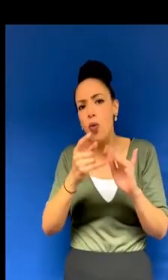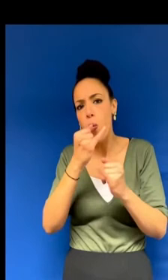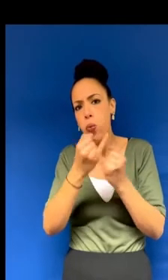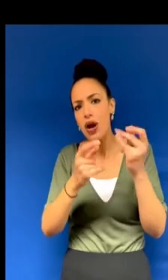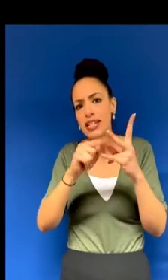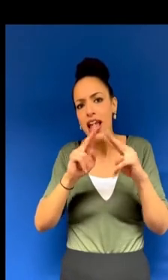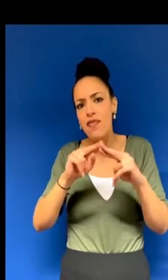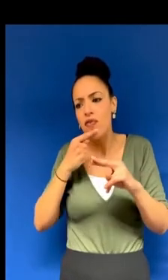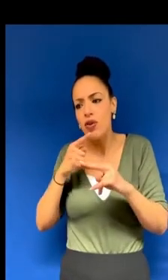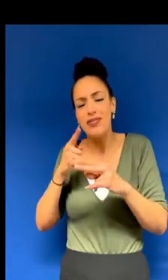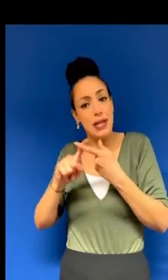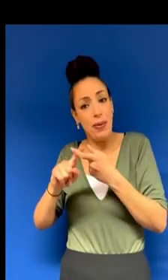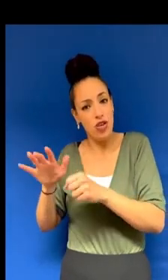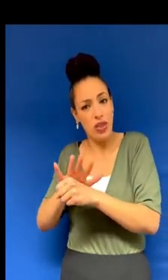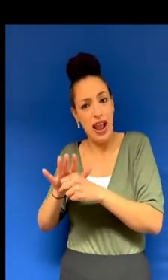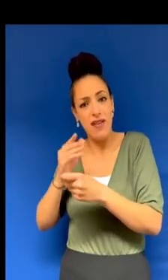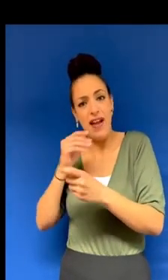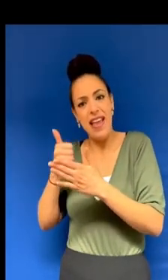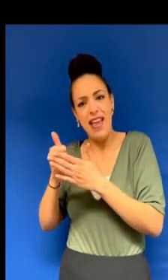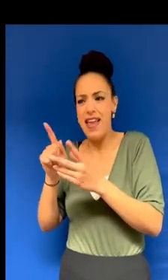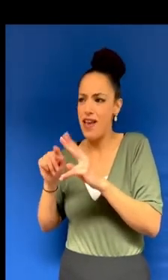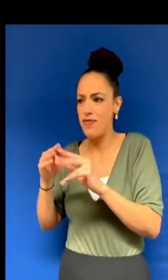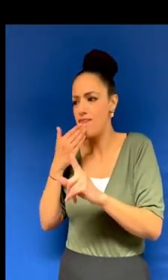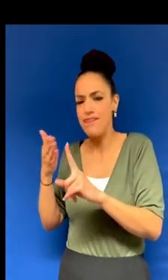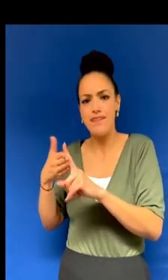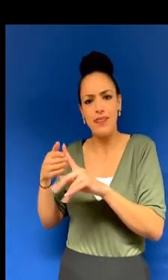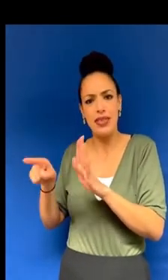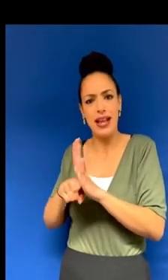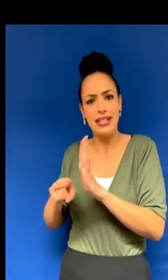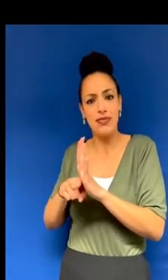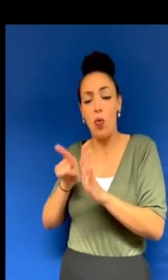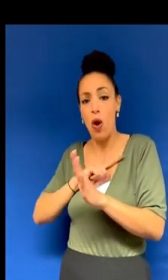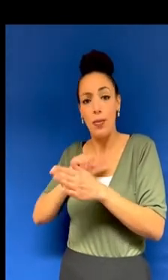were loads of people that were predicted A*s, As, and they were like Bs and Cs. It was worse